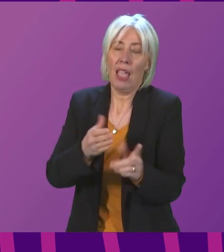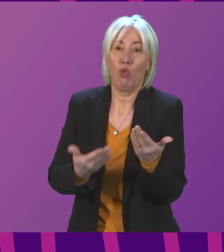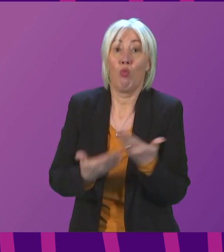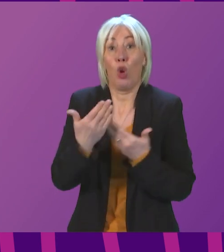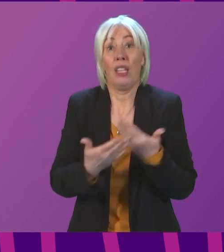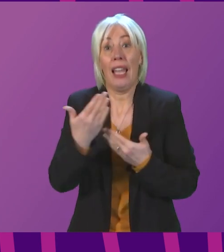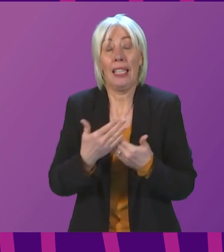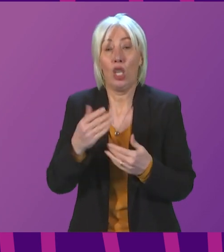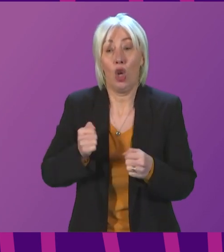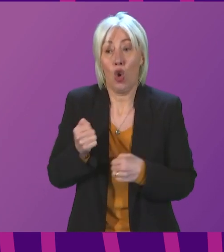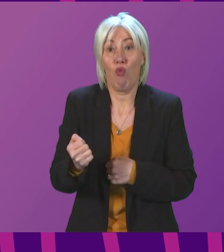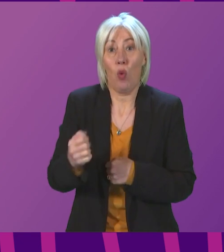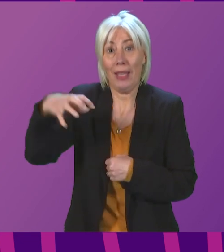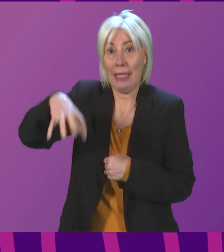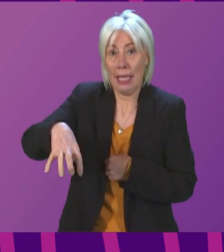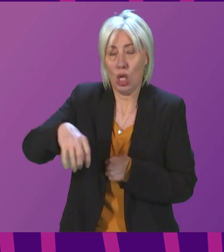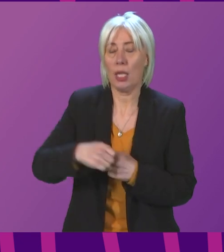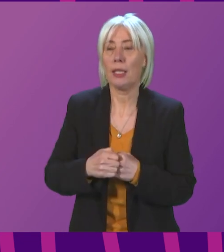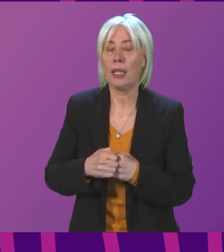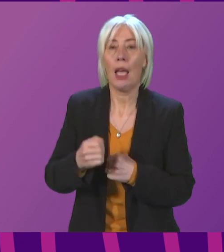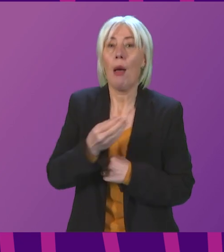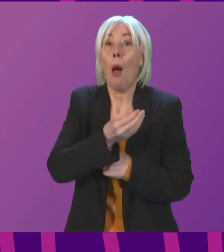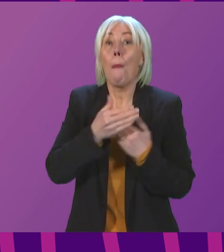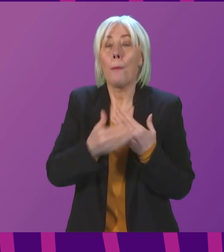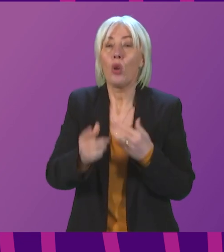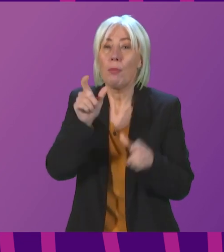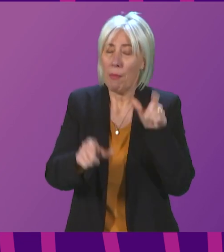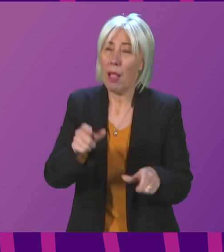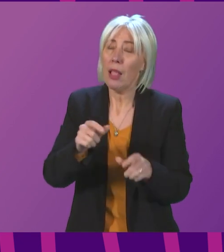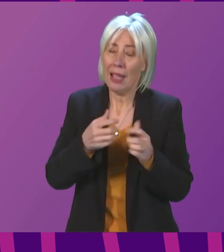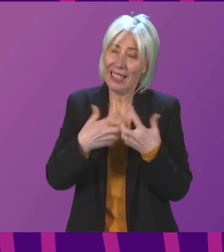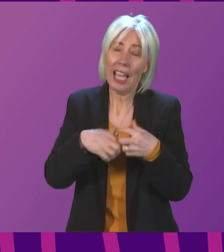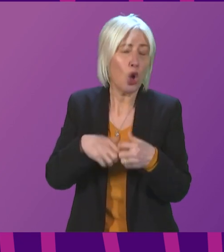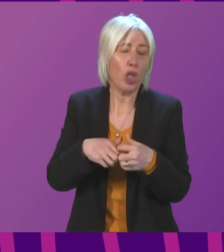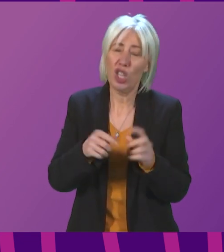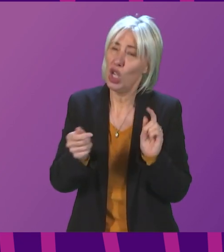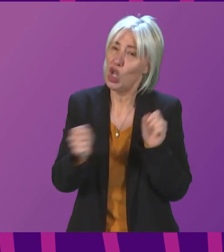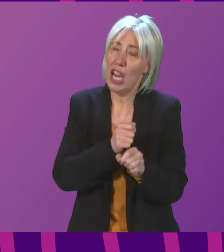It is clear to most people that technology has changed how people want to access information